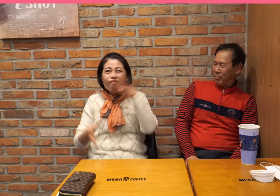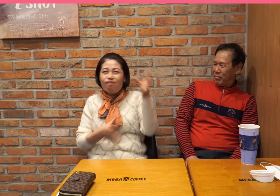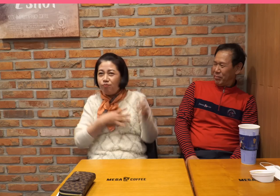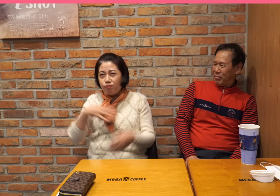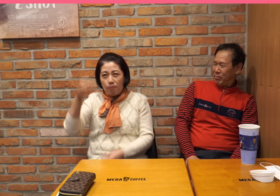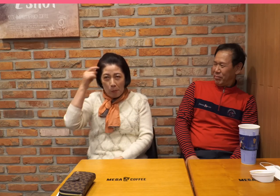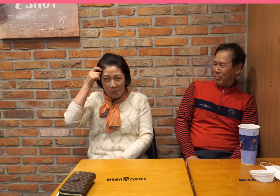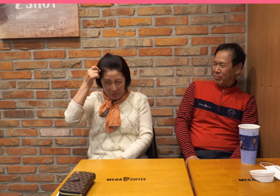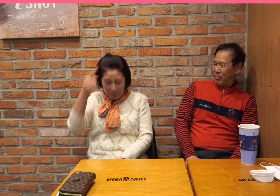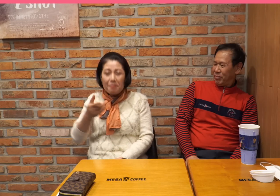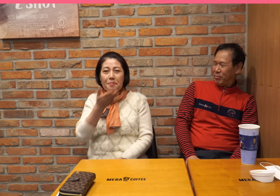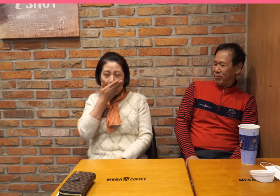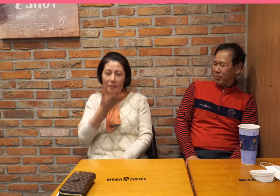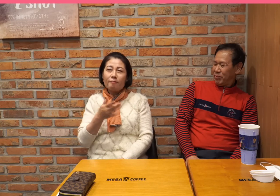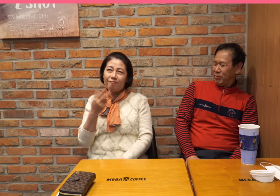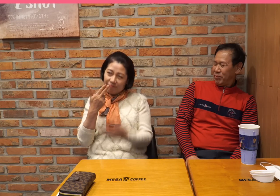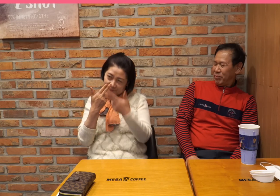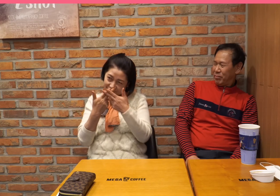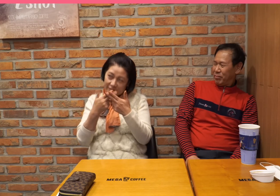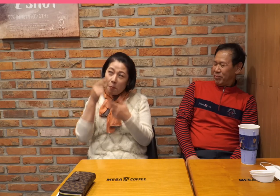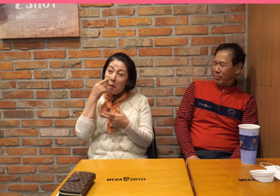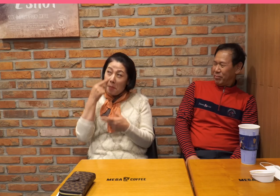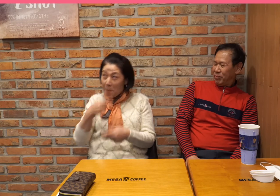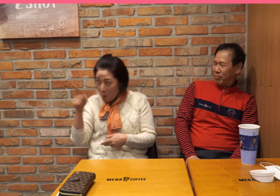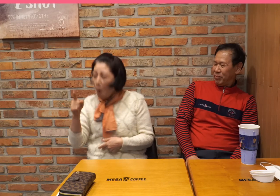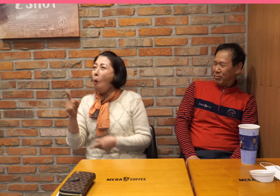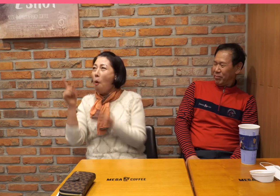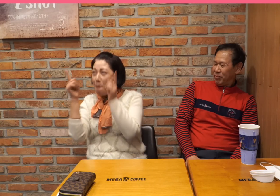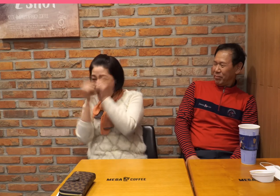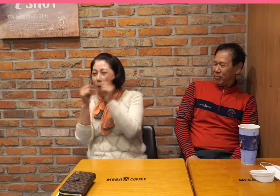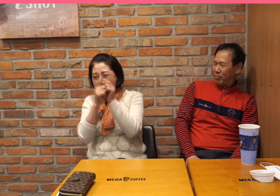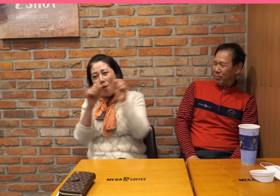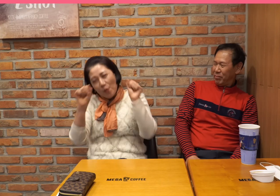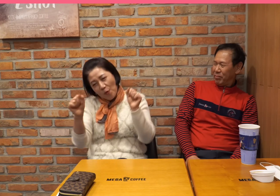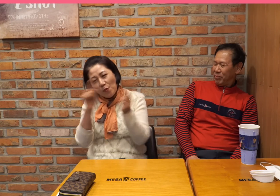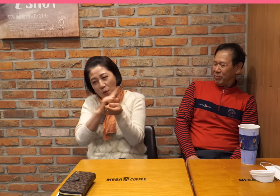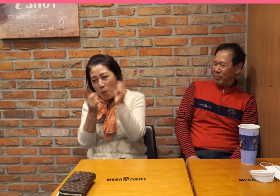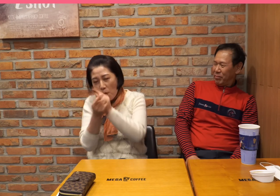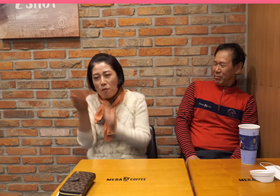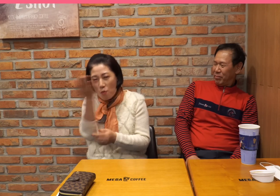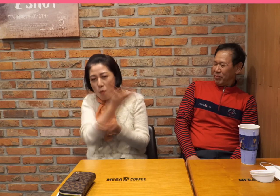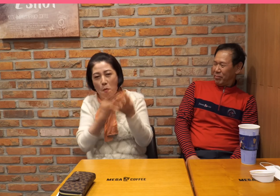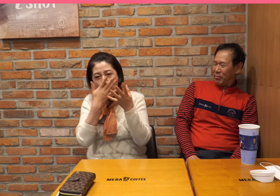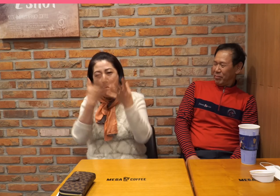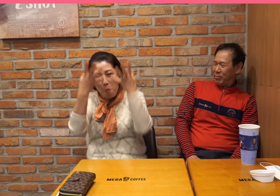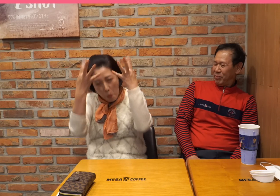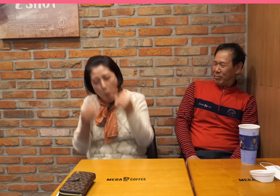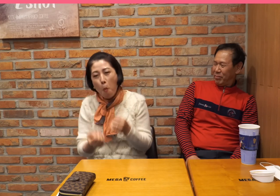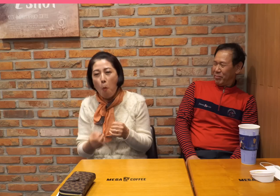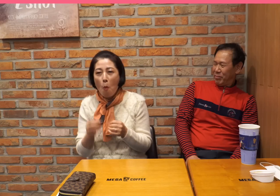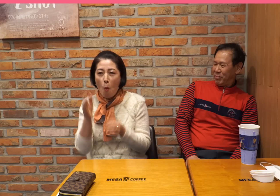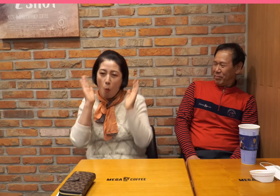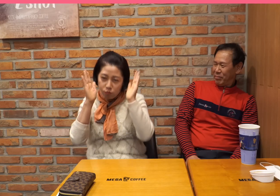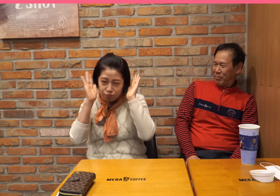I didn't know anything until now. The Association for the Deaf was also introduced. There, I met a lot of deaf people and made friends.